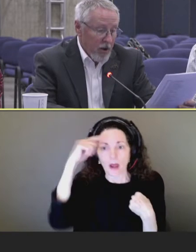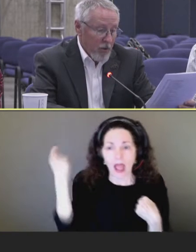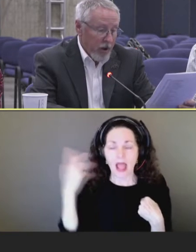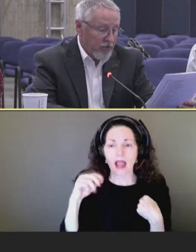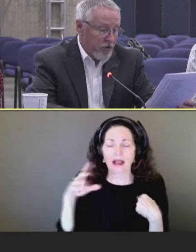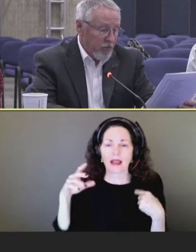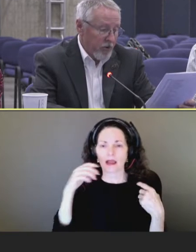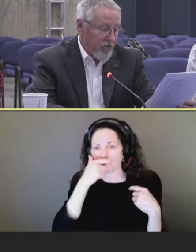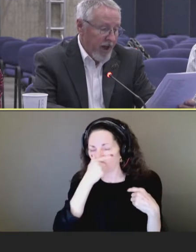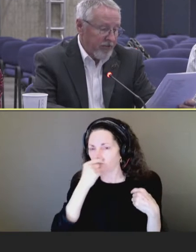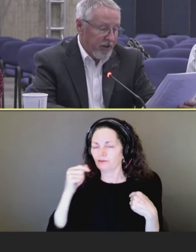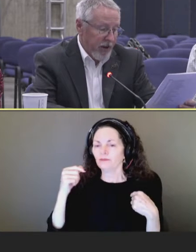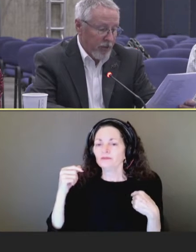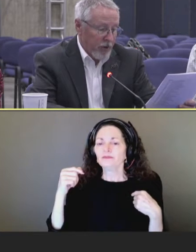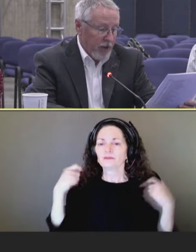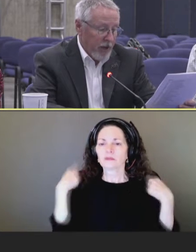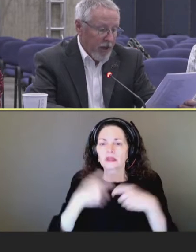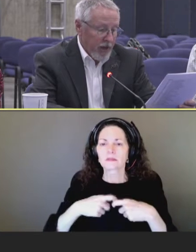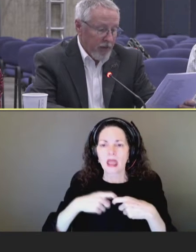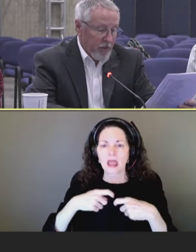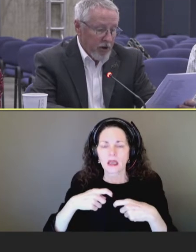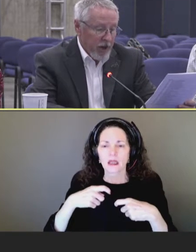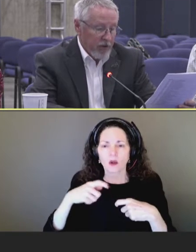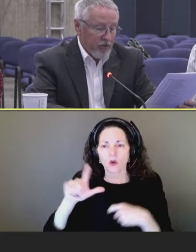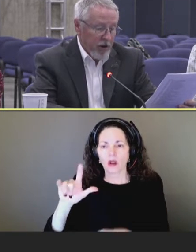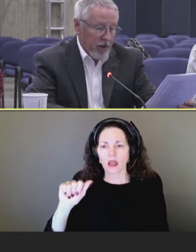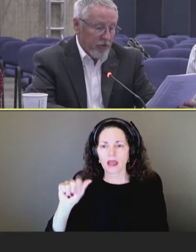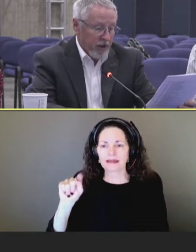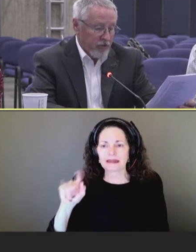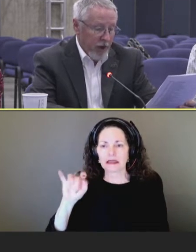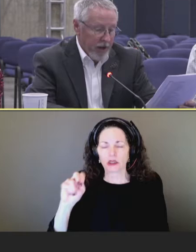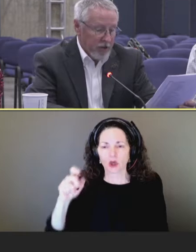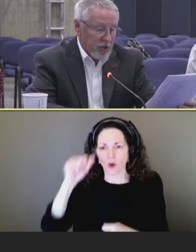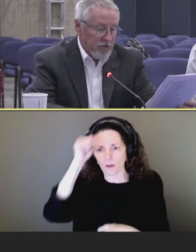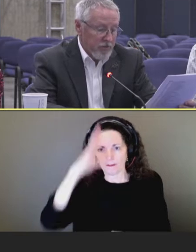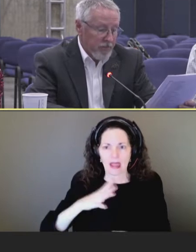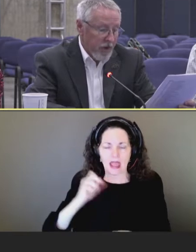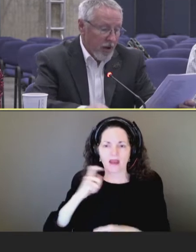ways to improve vaccine, equity, and communication and uptake strategies.